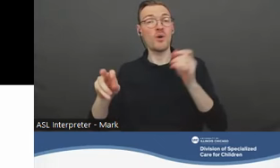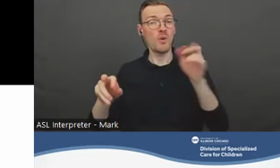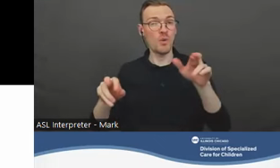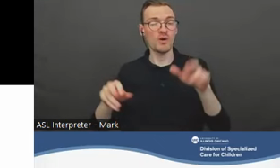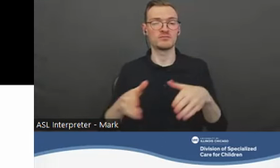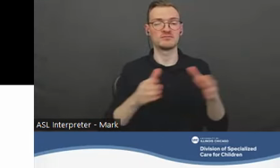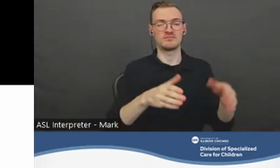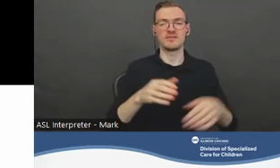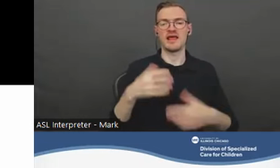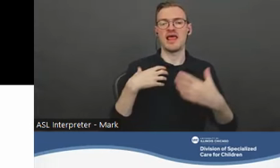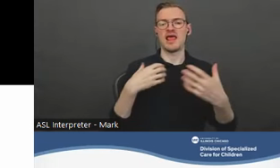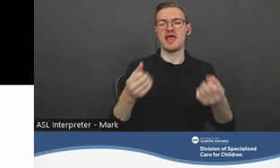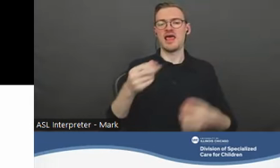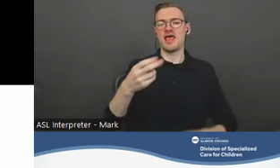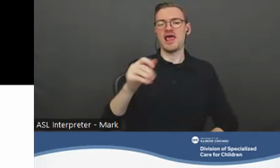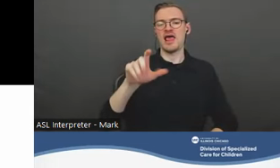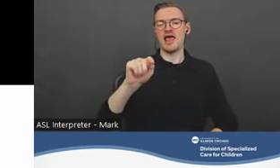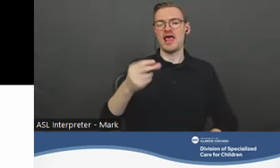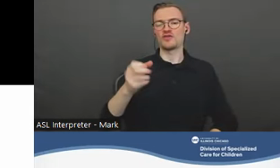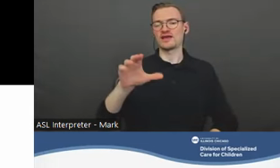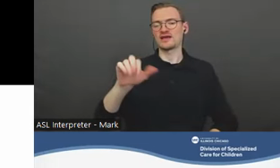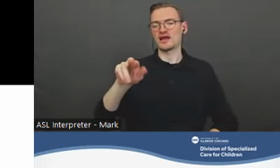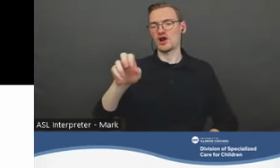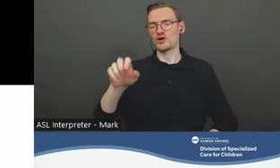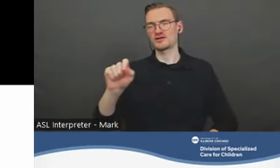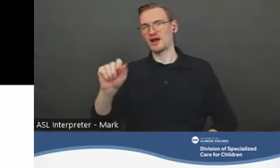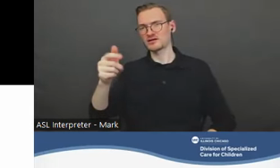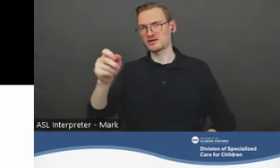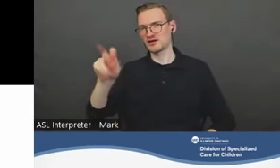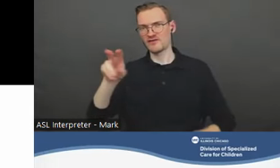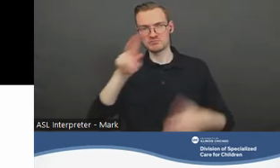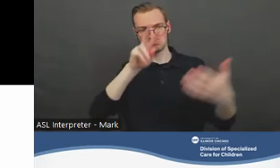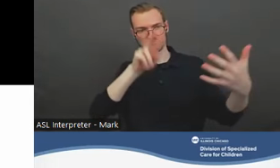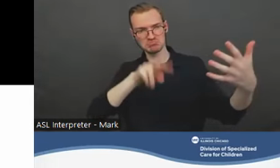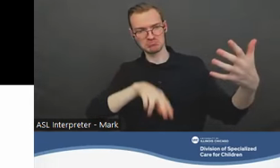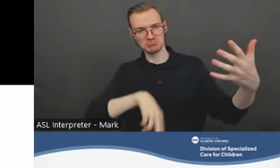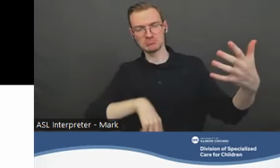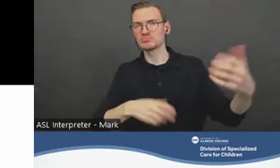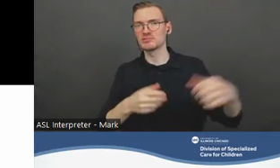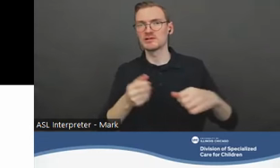insurance plans there there are many plans to choose from each year and just one more reminder